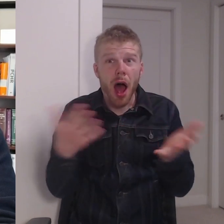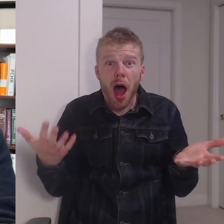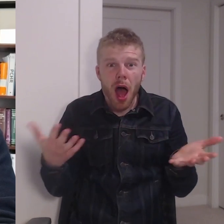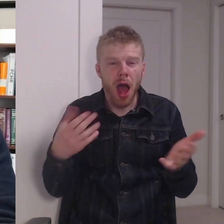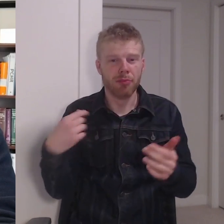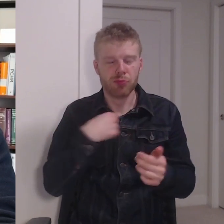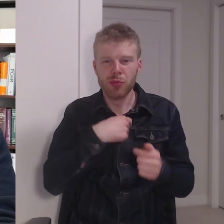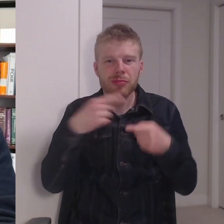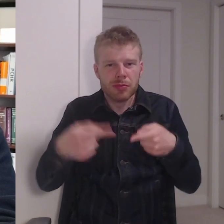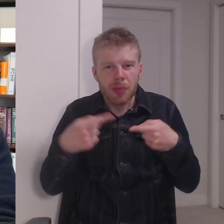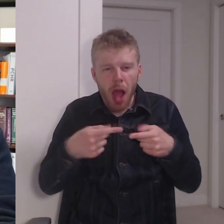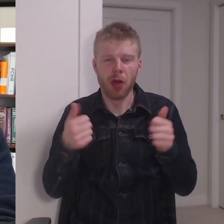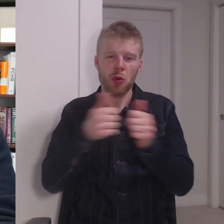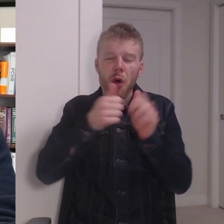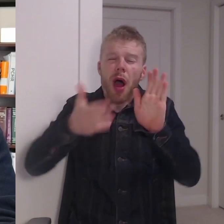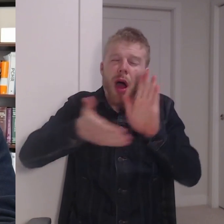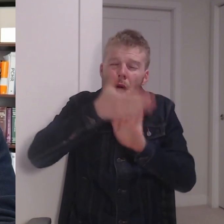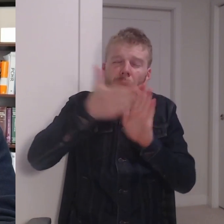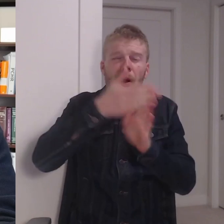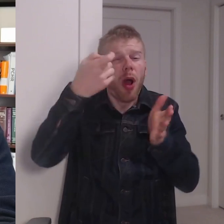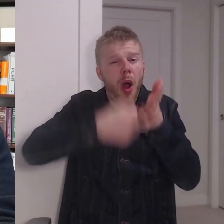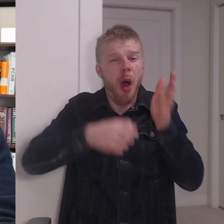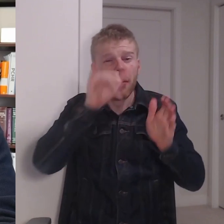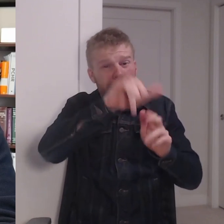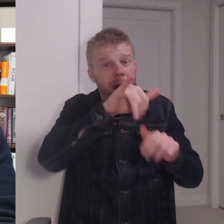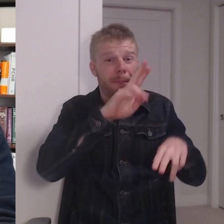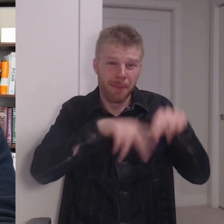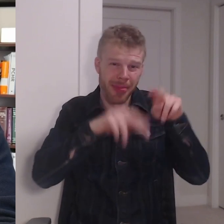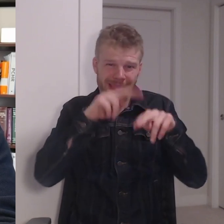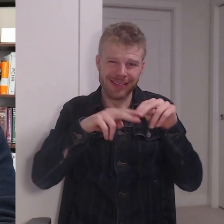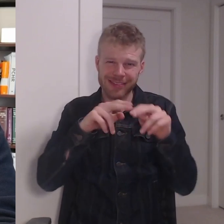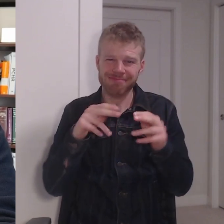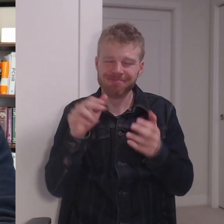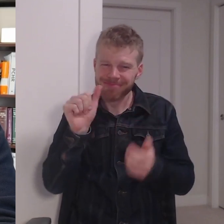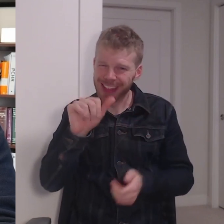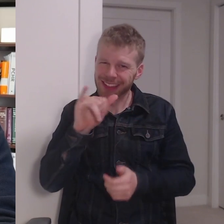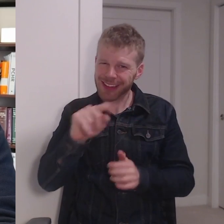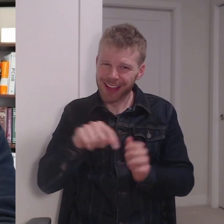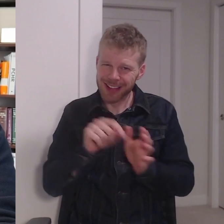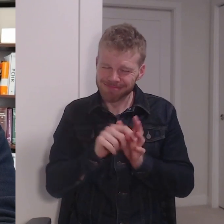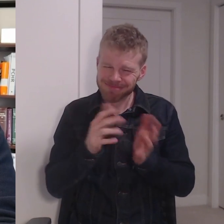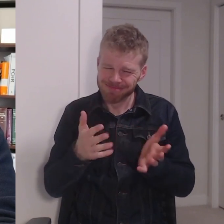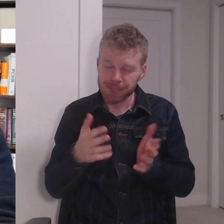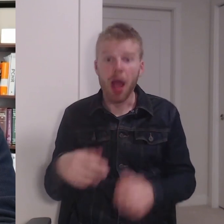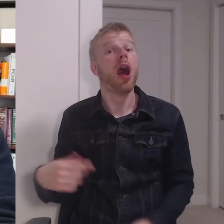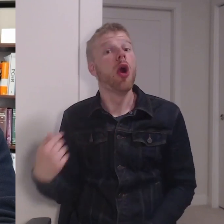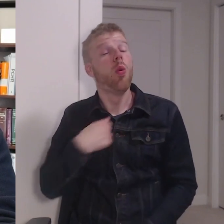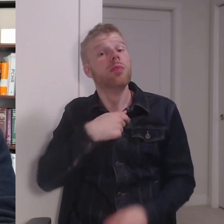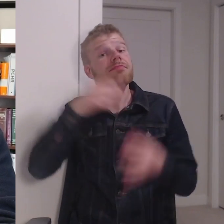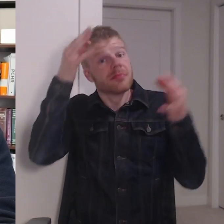and we were struggling with the operational costs of the building at the